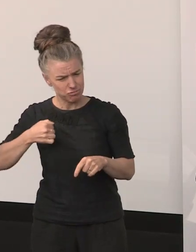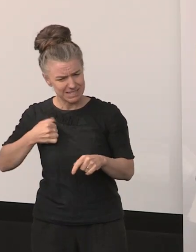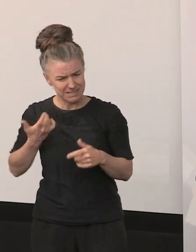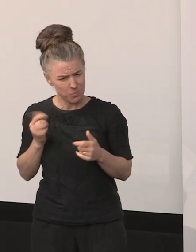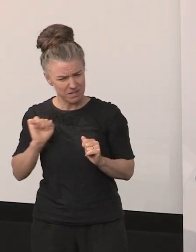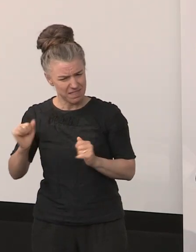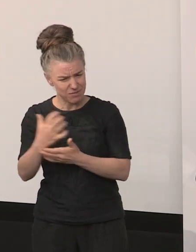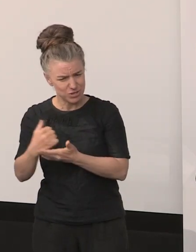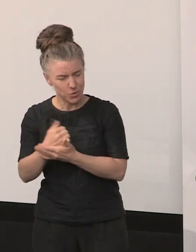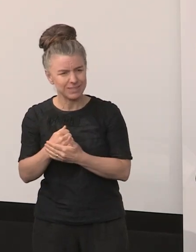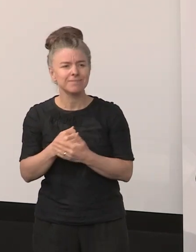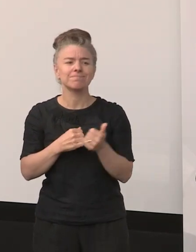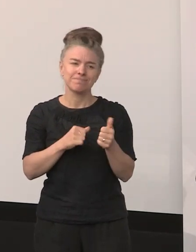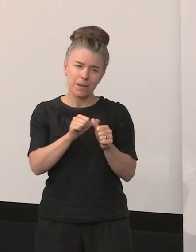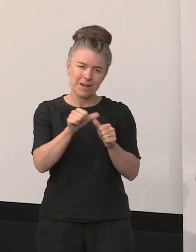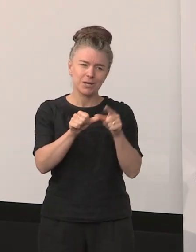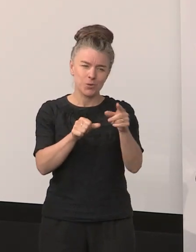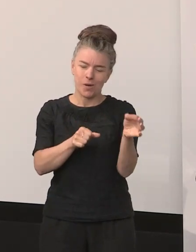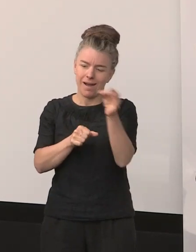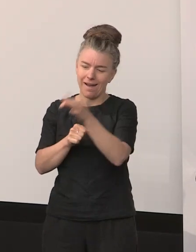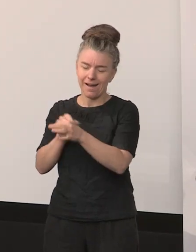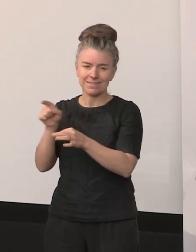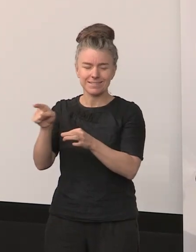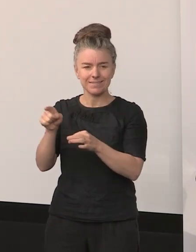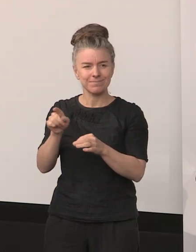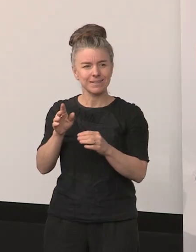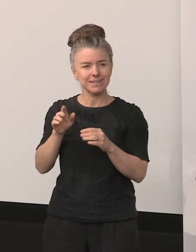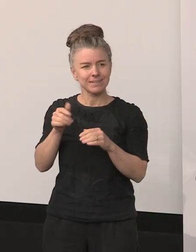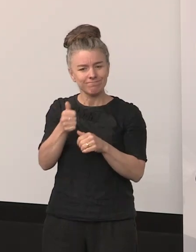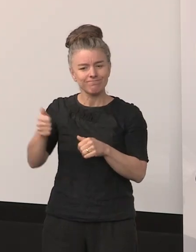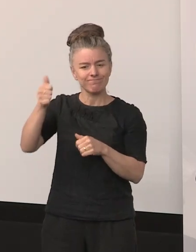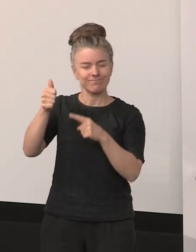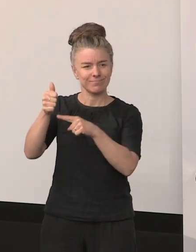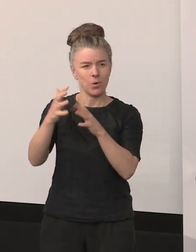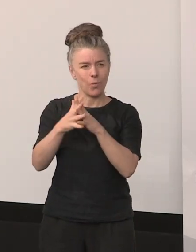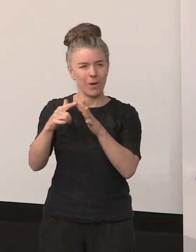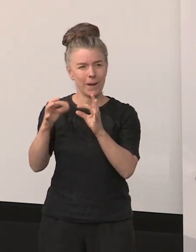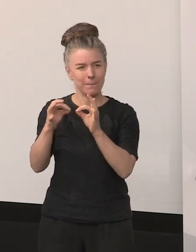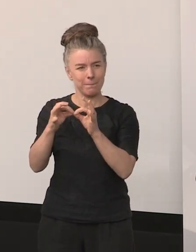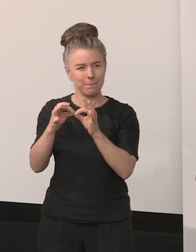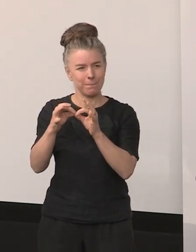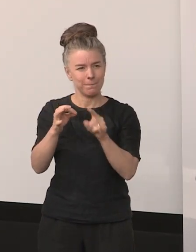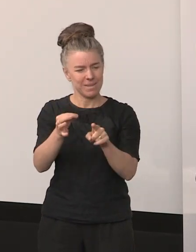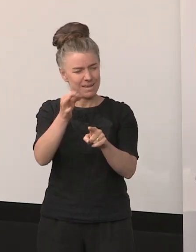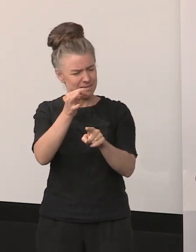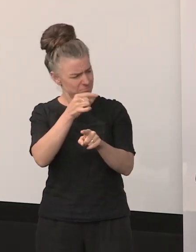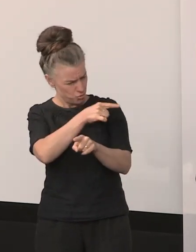followed. What are those resources? I mean... Yeah, I